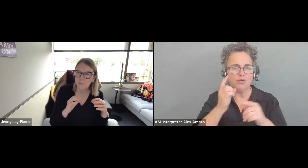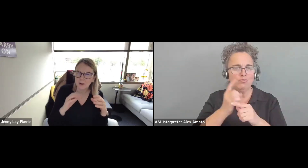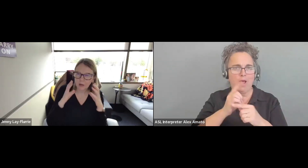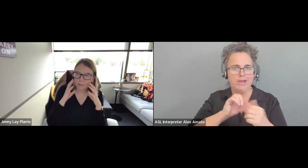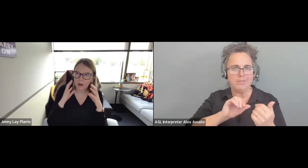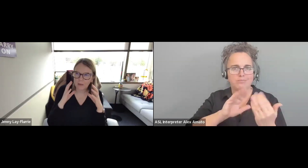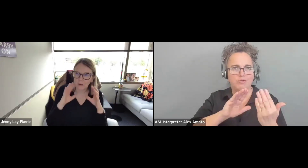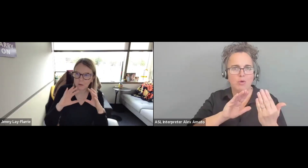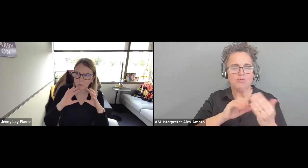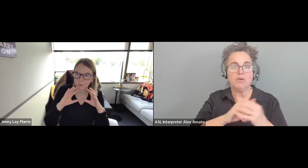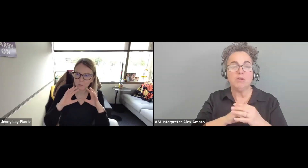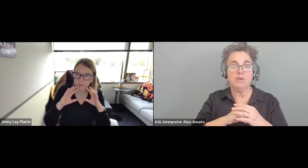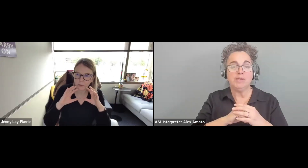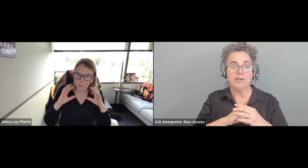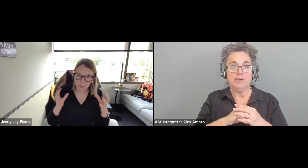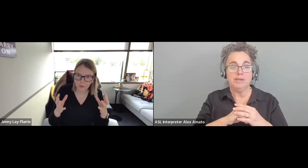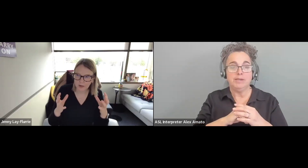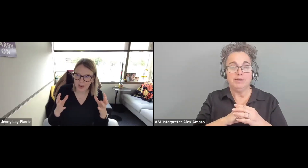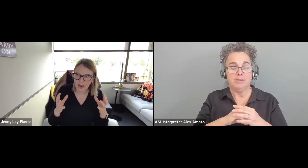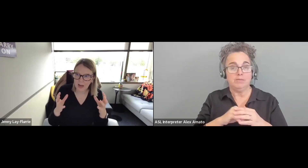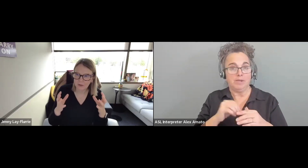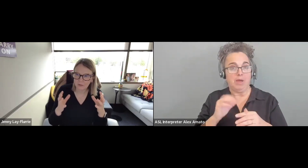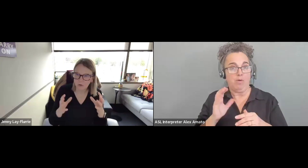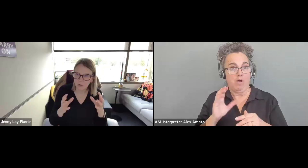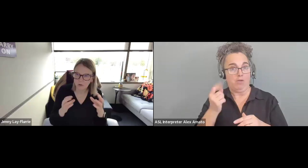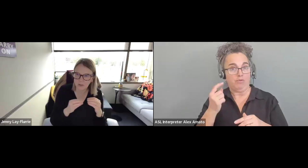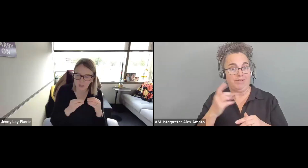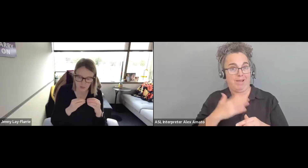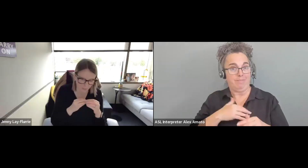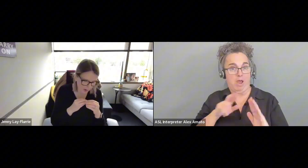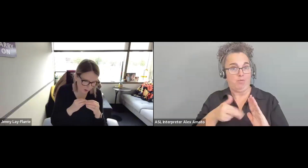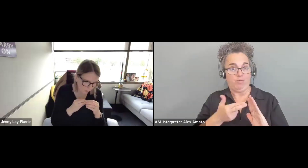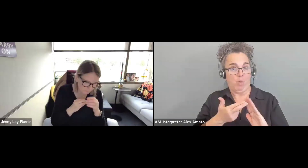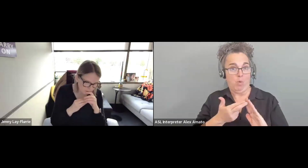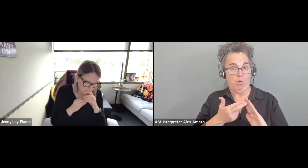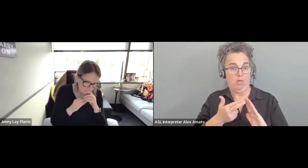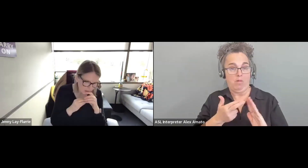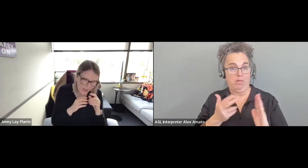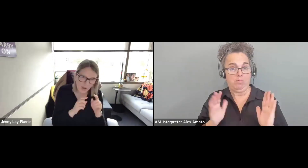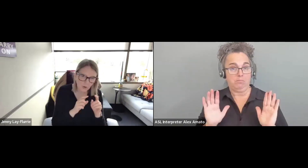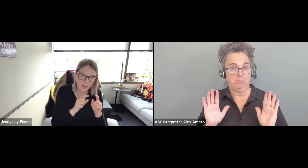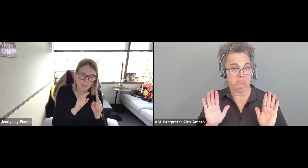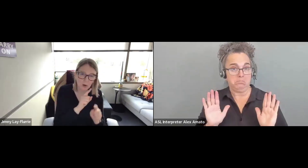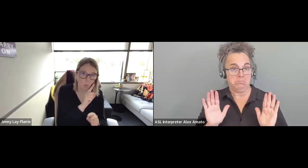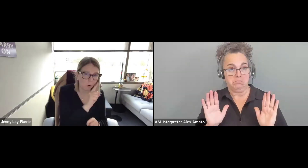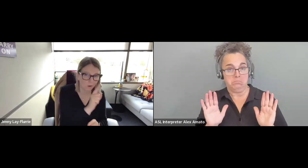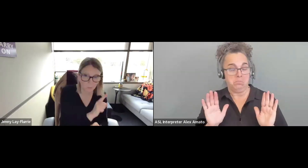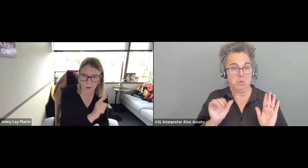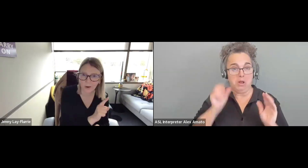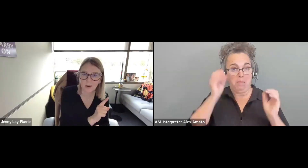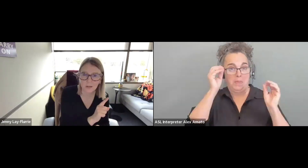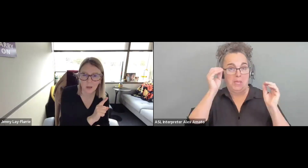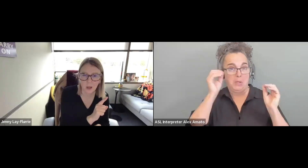Bearing in mind that with the role that I have, it's not just thinking about how can I make one product